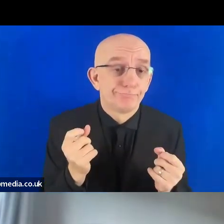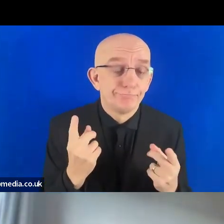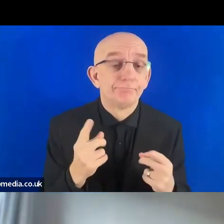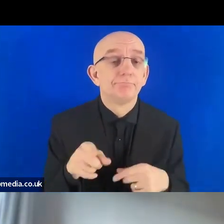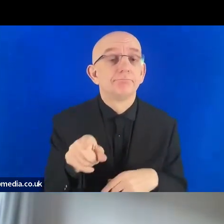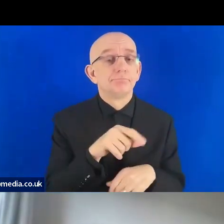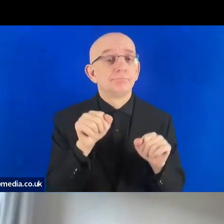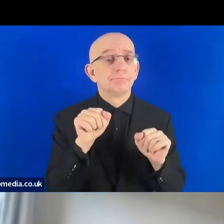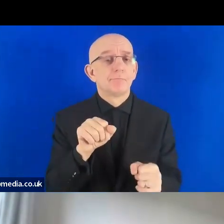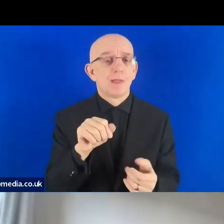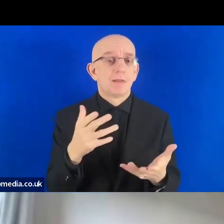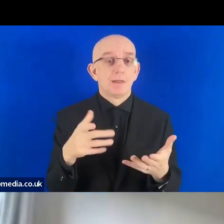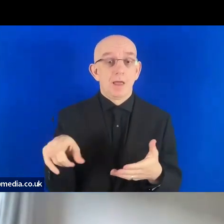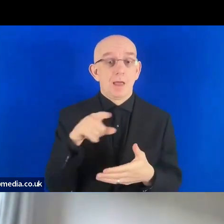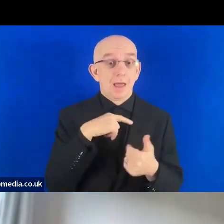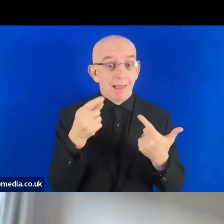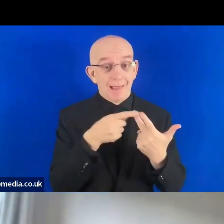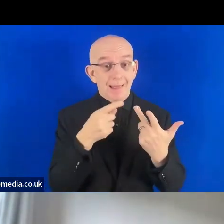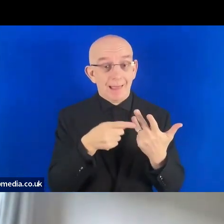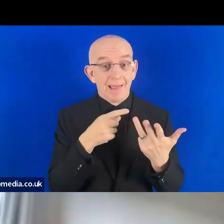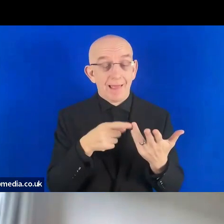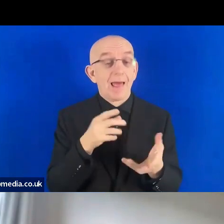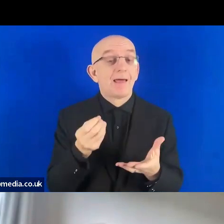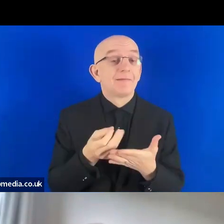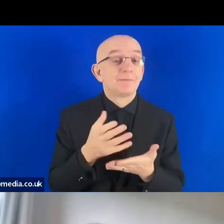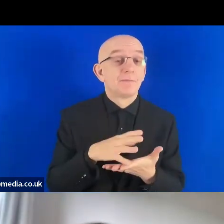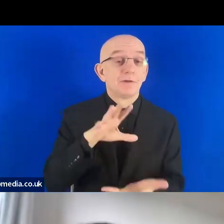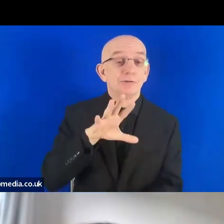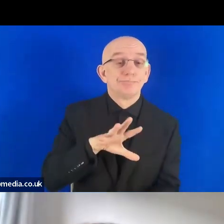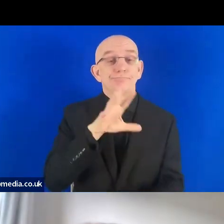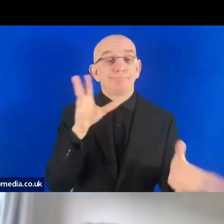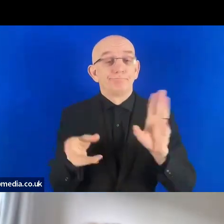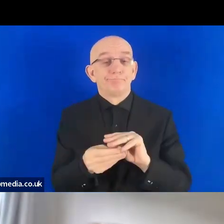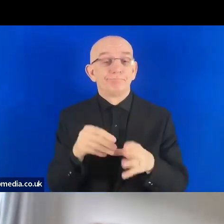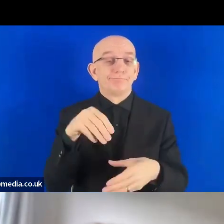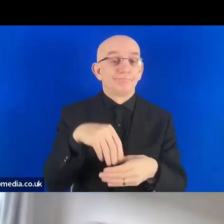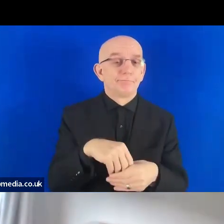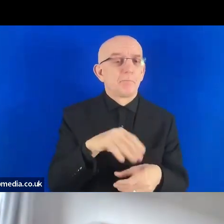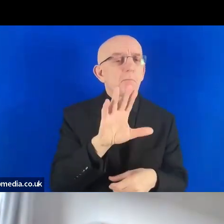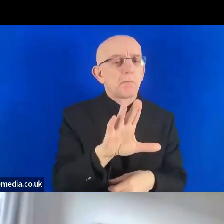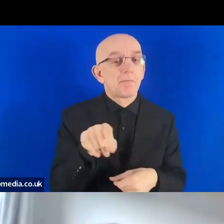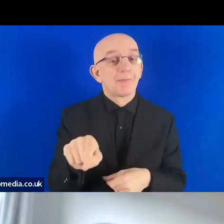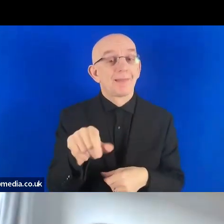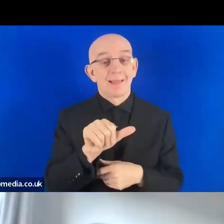all of this information is available on the app. On the website. We also have an email you can get in touch with us.